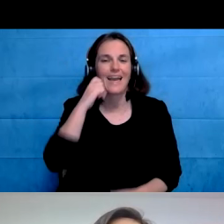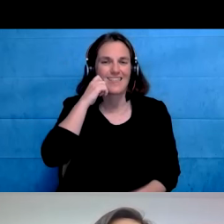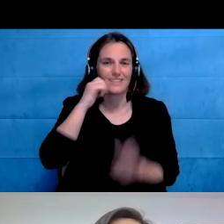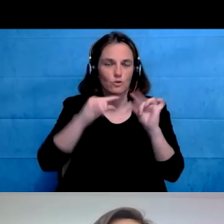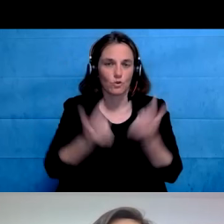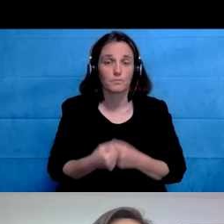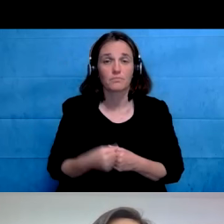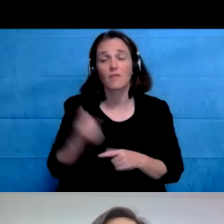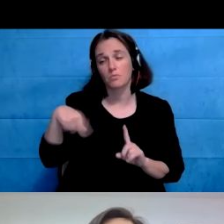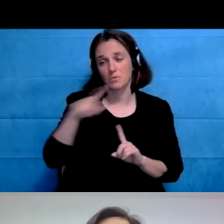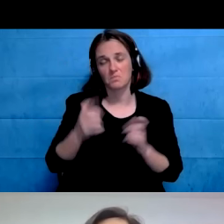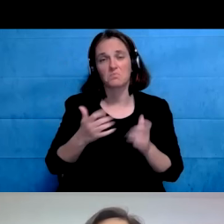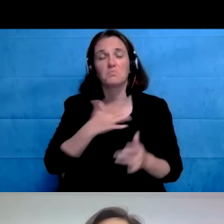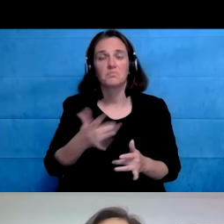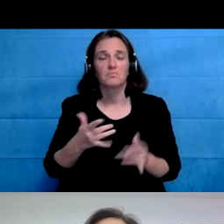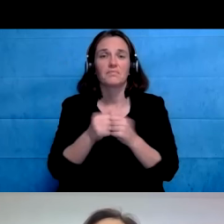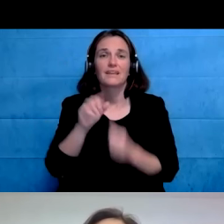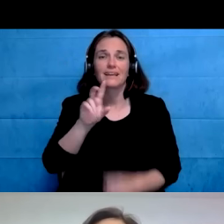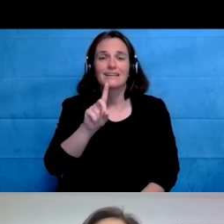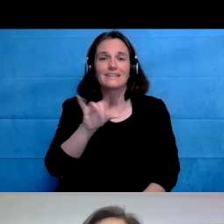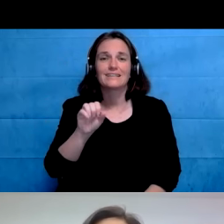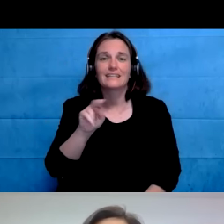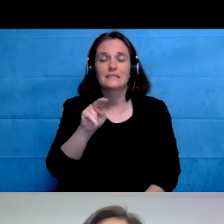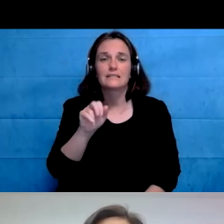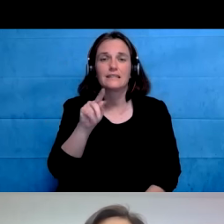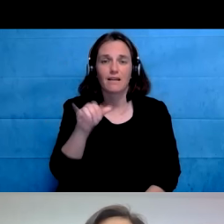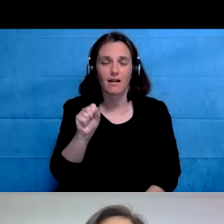symptoms like dyspnea and mobility deficits compared to White individuals.